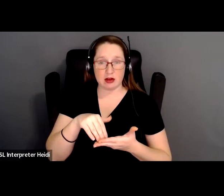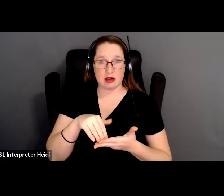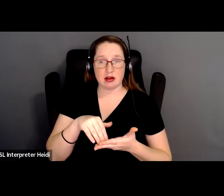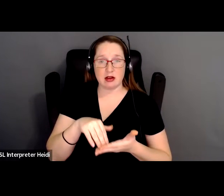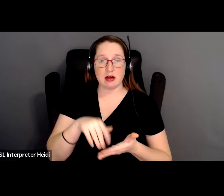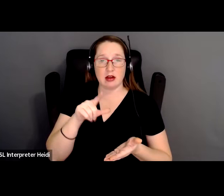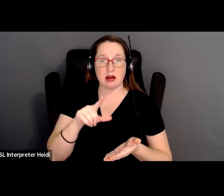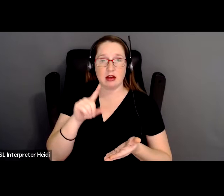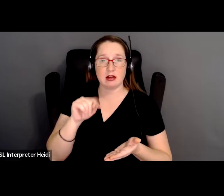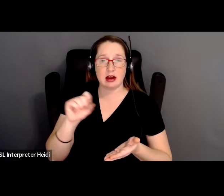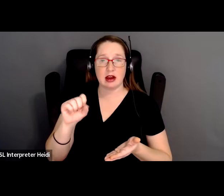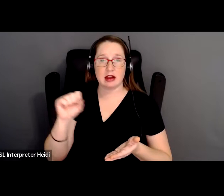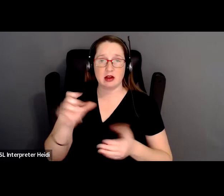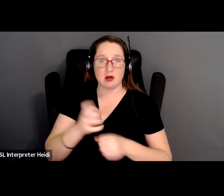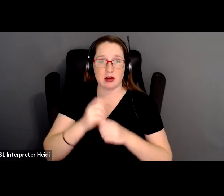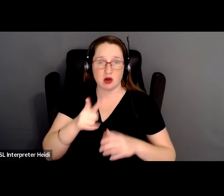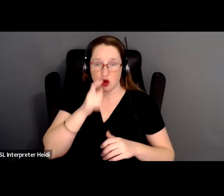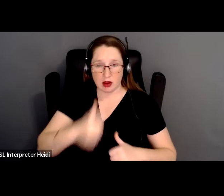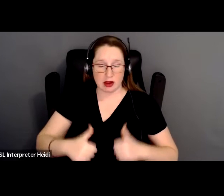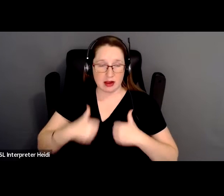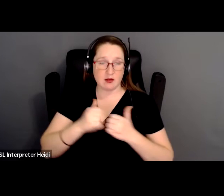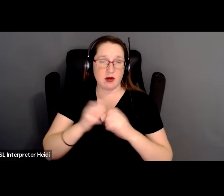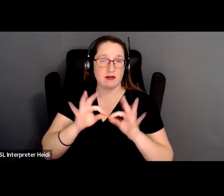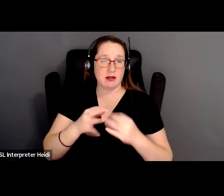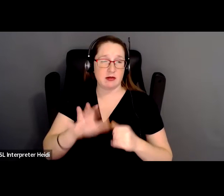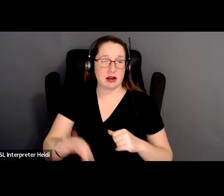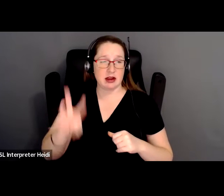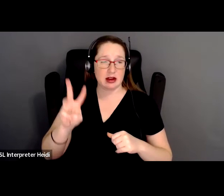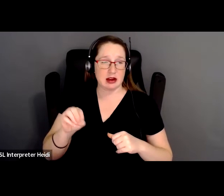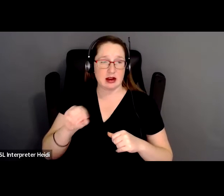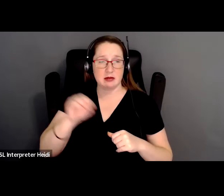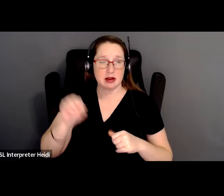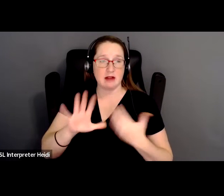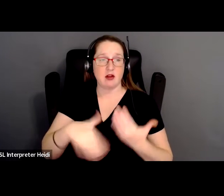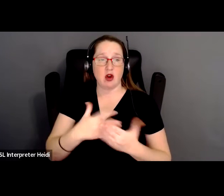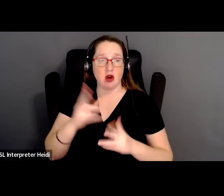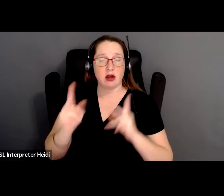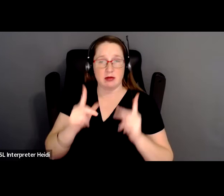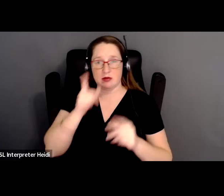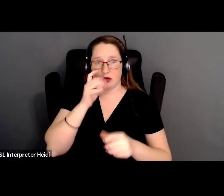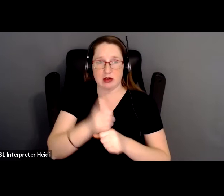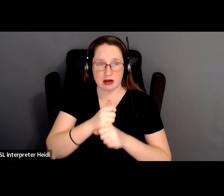Recipients who lived with family members. That was about 60% of all of the people who got long-term supports and services.